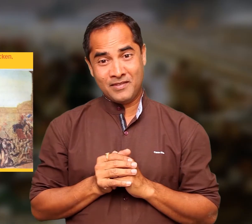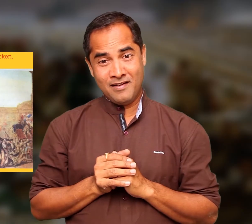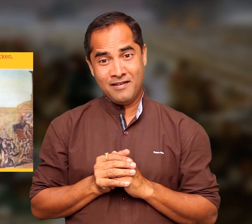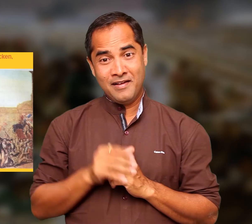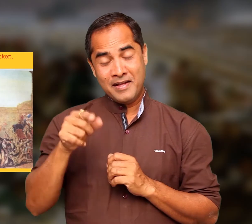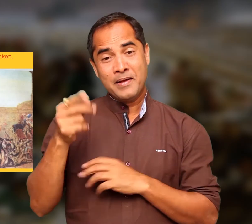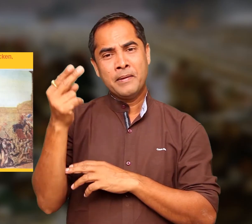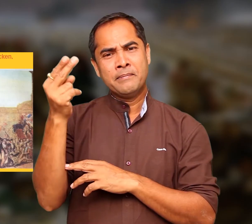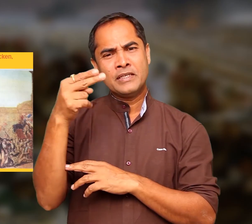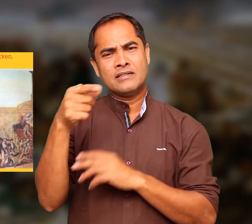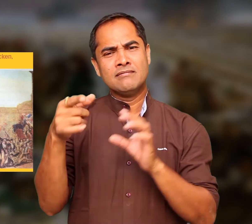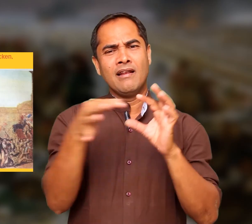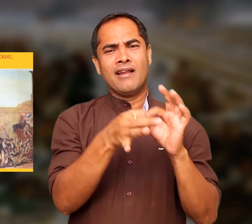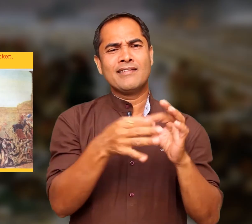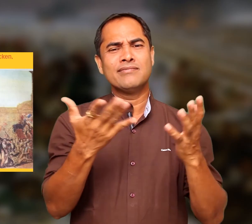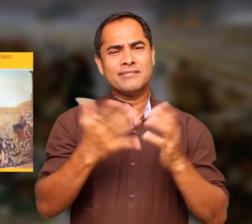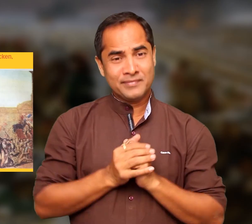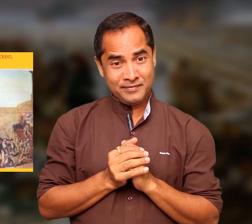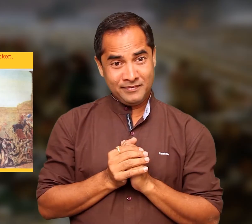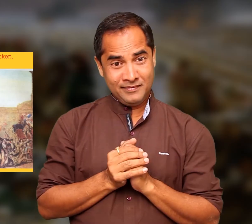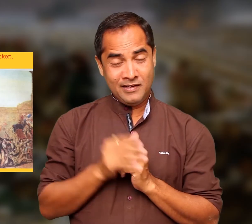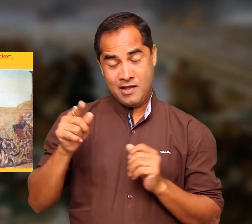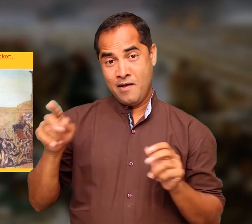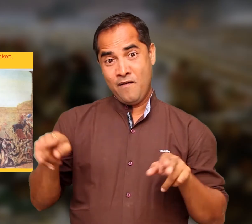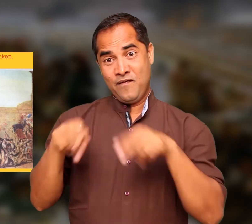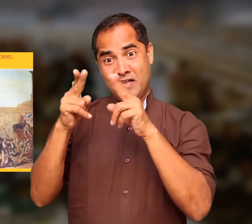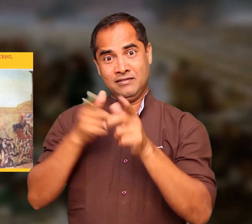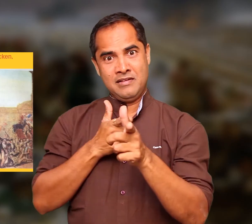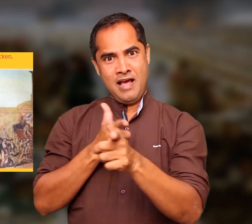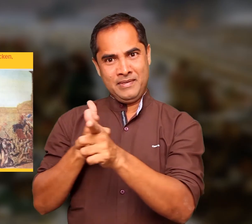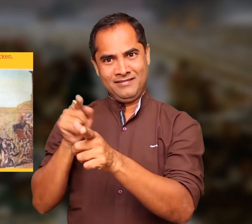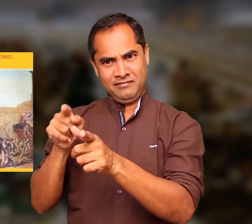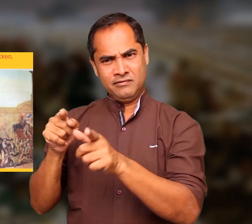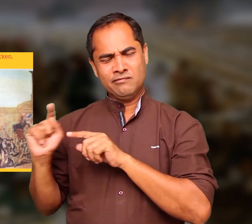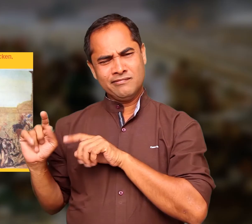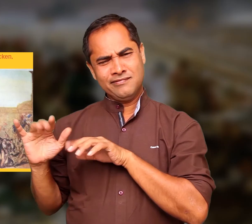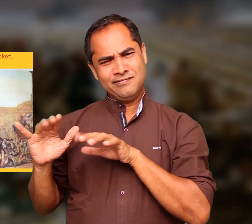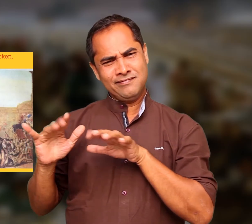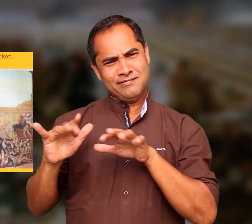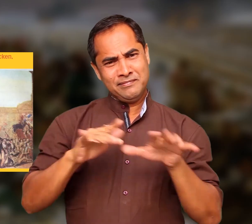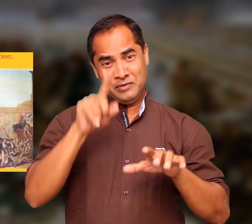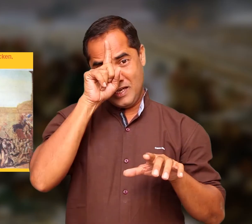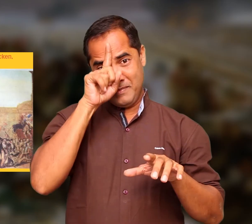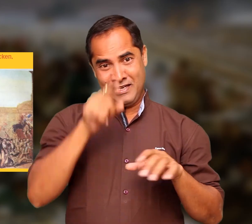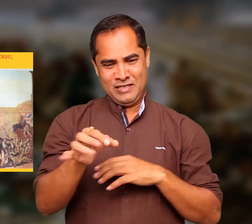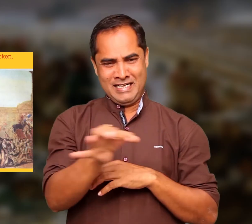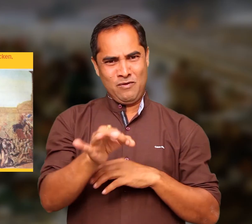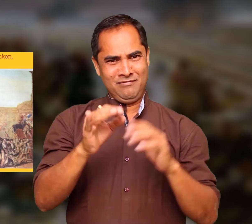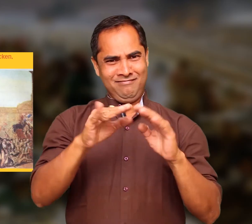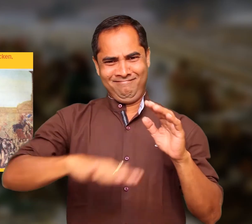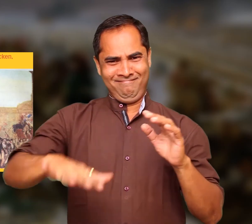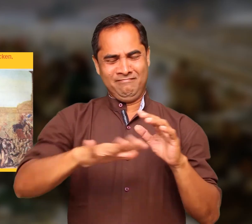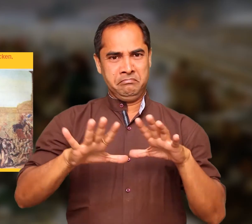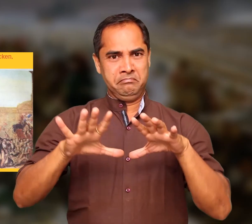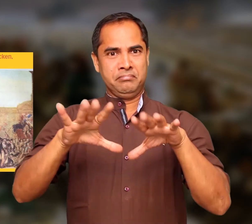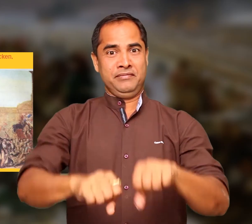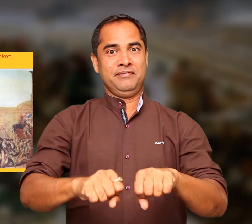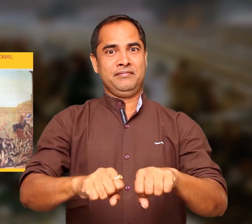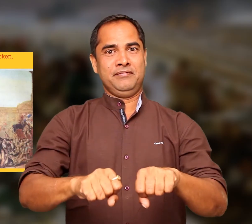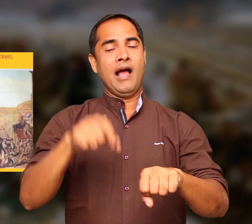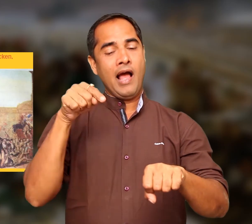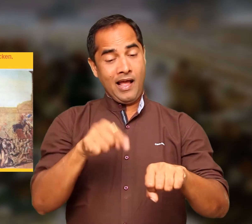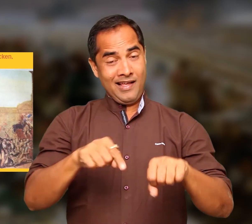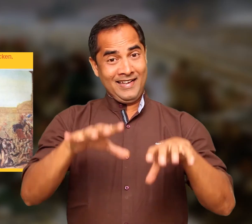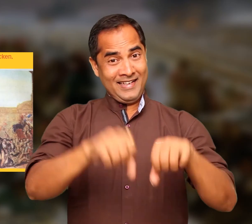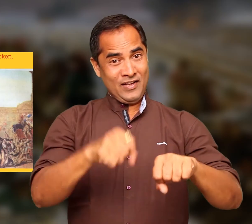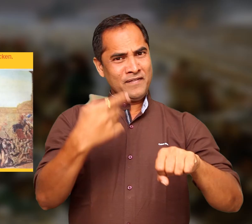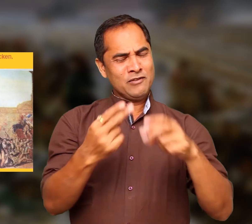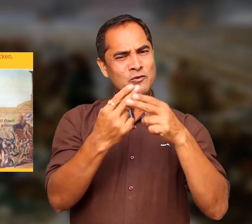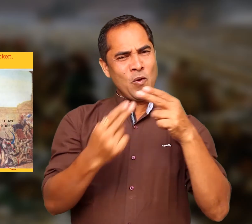painting symbolizes the occupation of a German town by the French army.